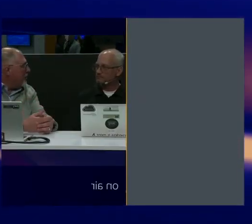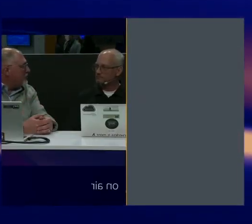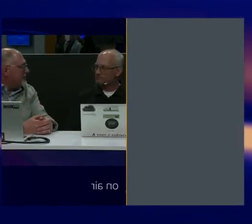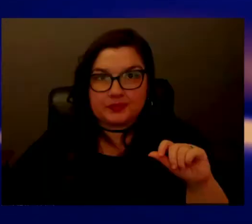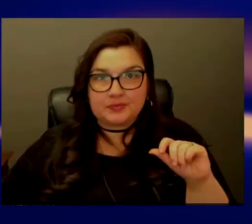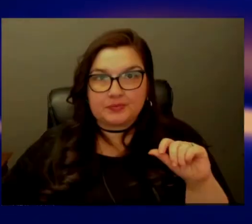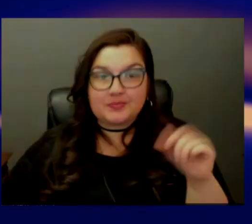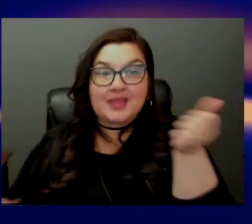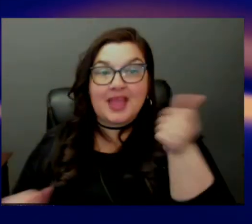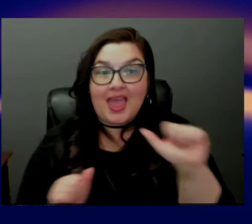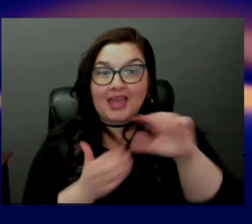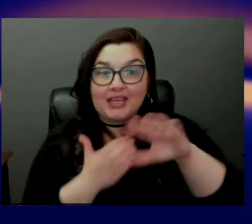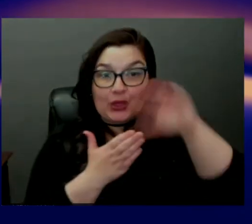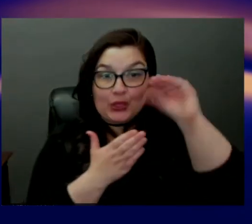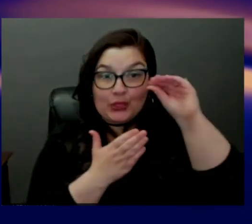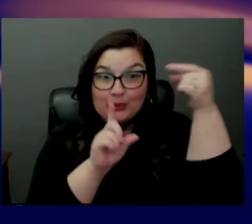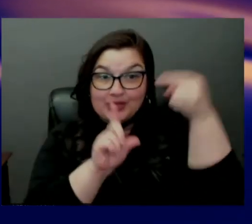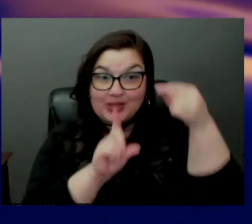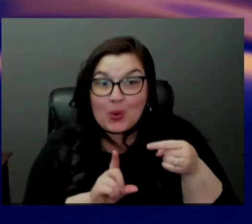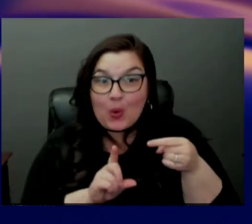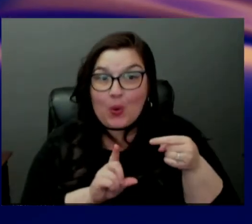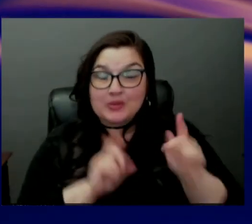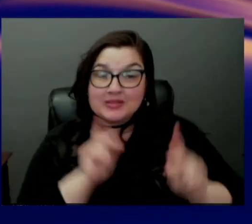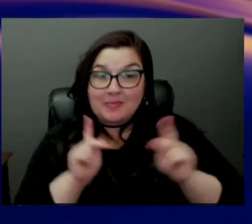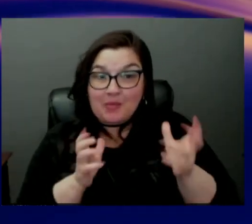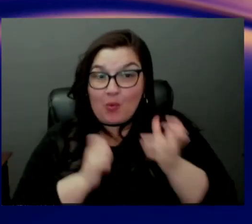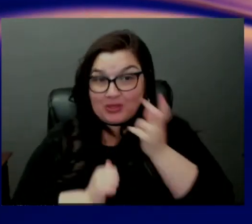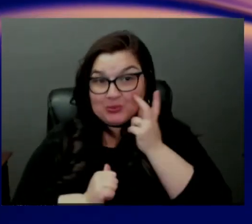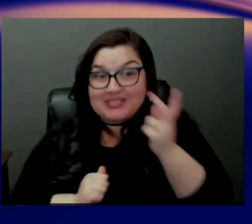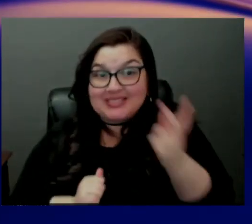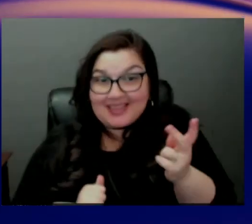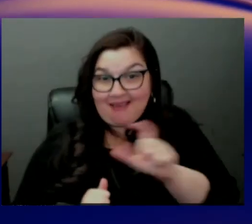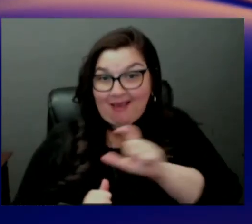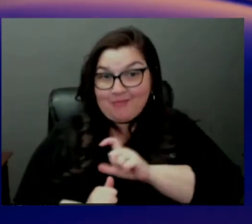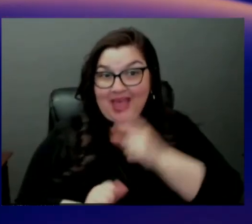that folks would like to see a badge for, we'd love to hear that feedback,